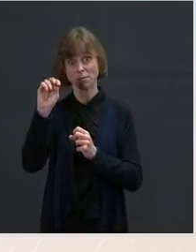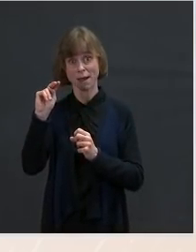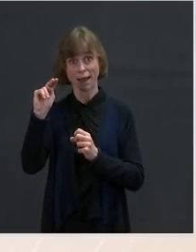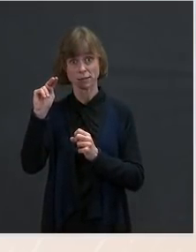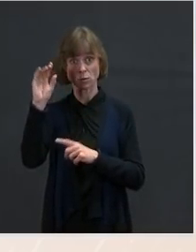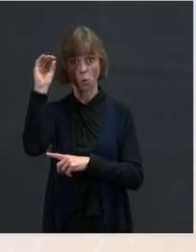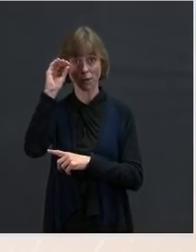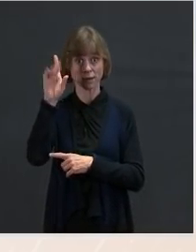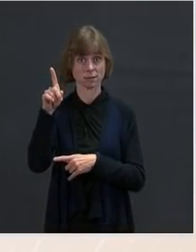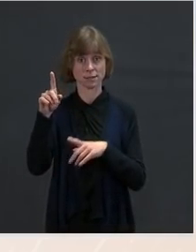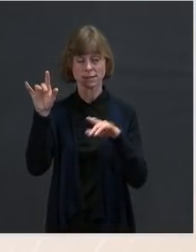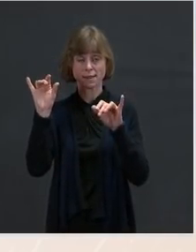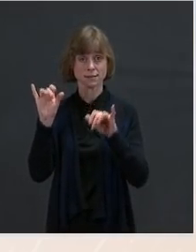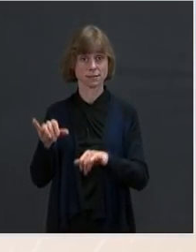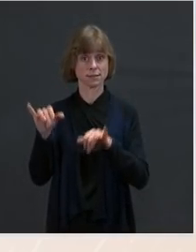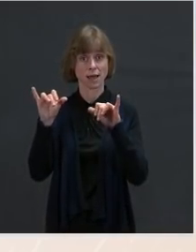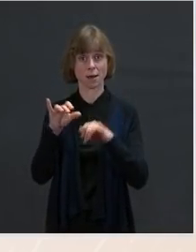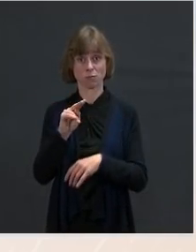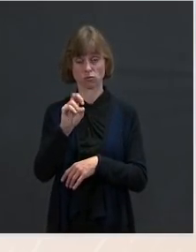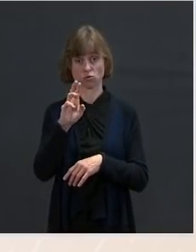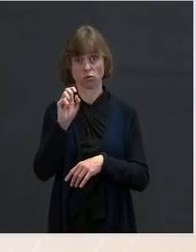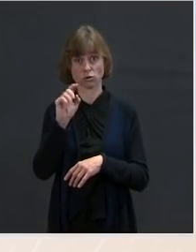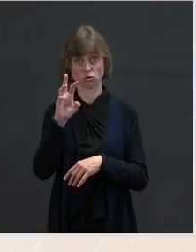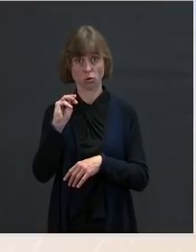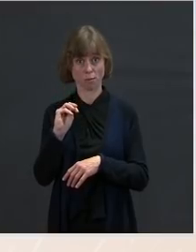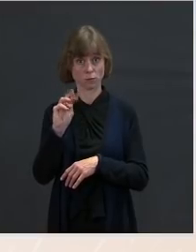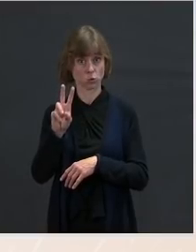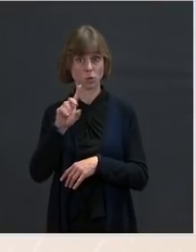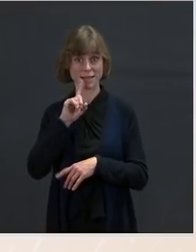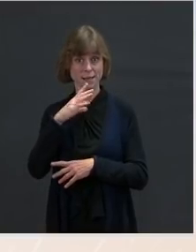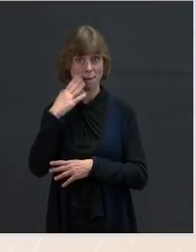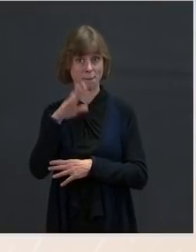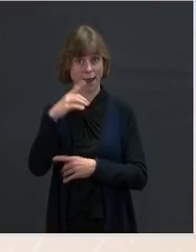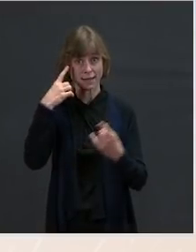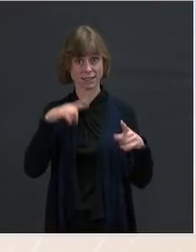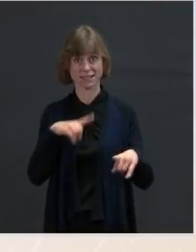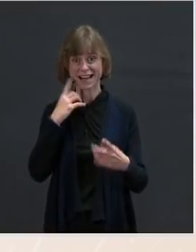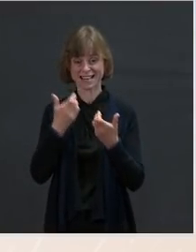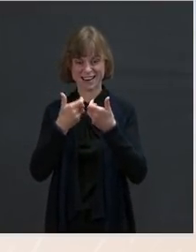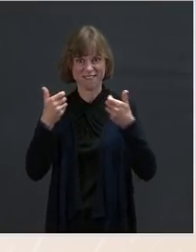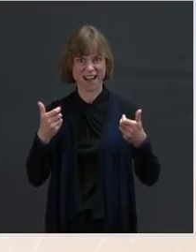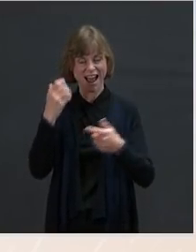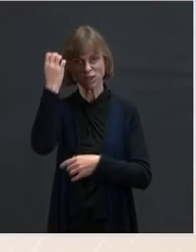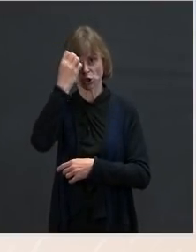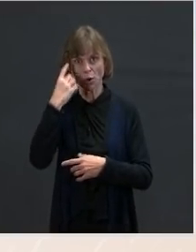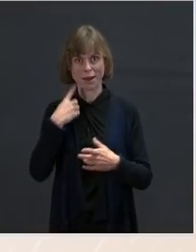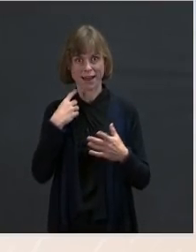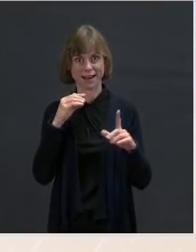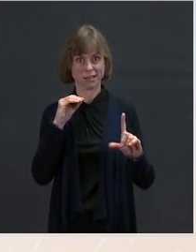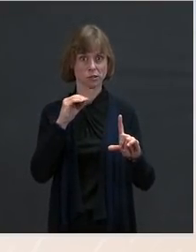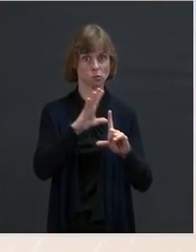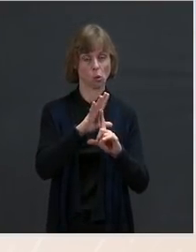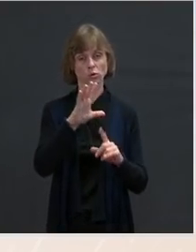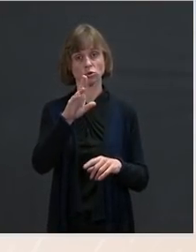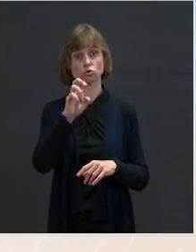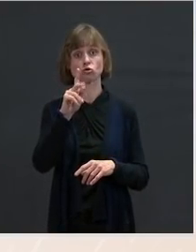that Nord Stream 2 is a bad deal. It's a bad deal because it divides Europe, it exposes Ukraine and Central Europe to Russian manipulation,